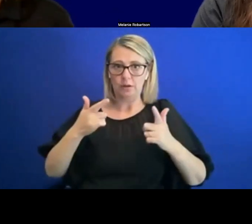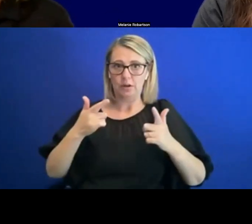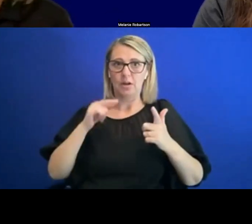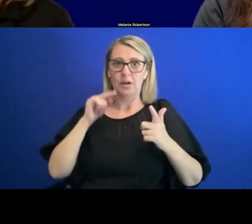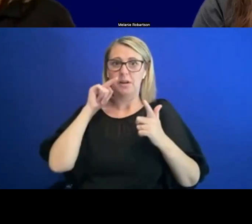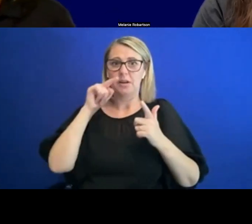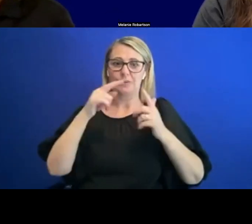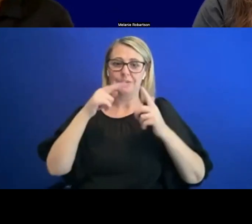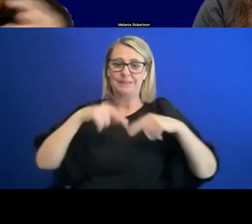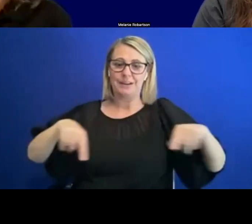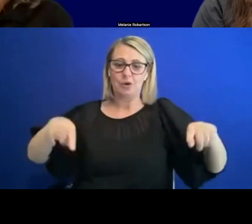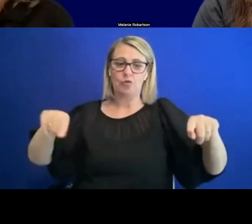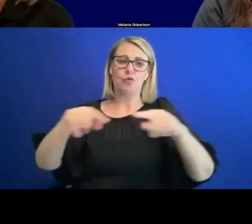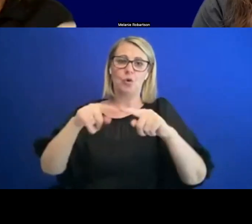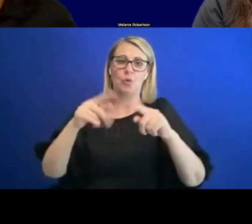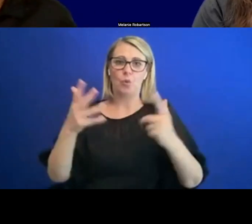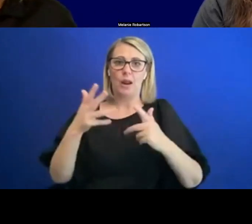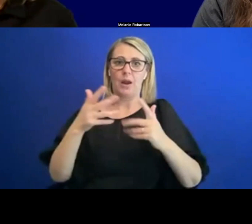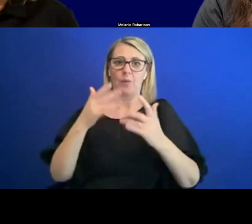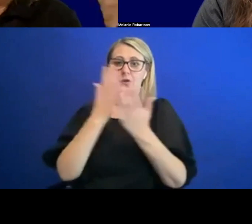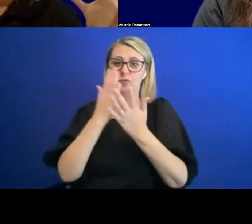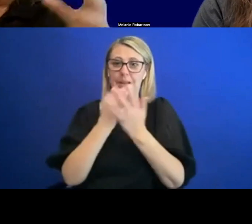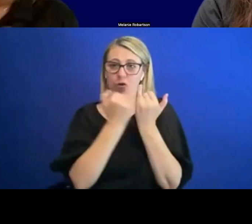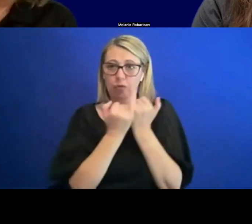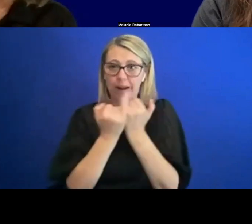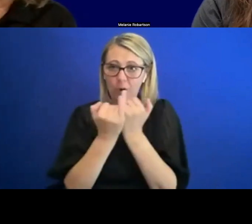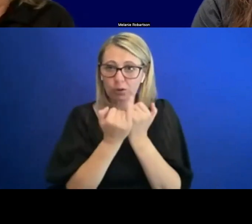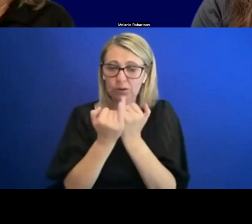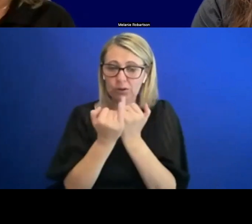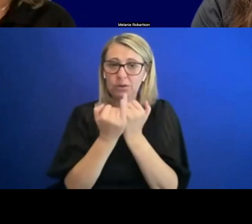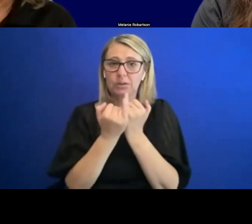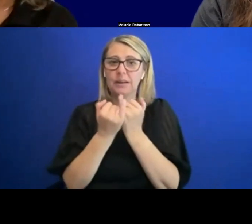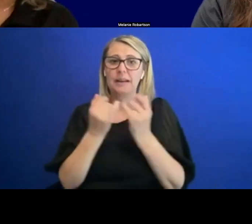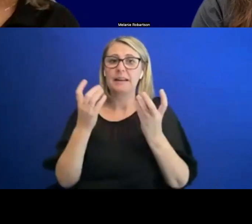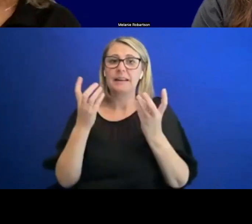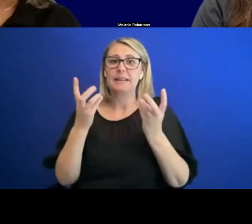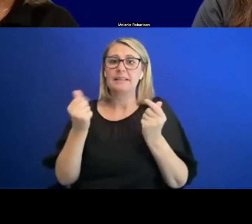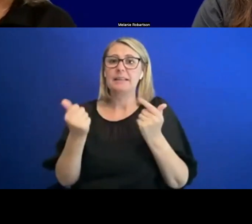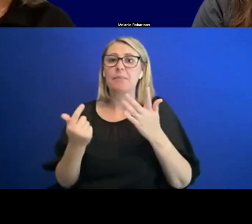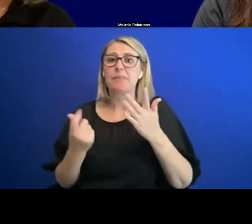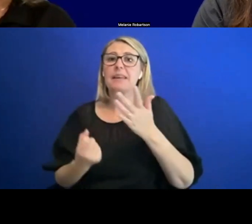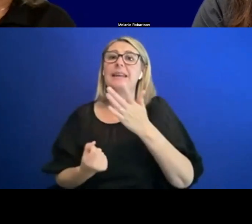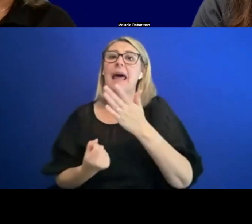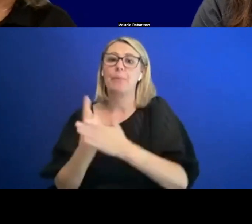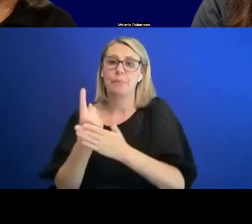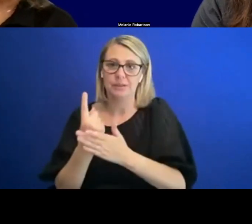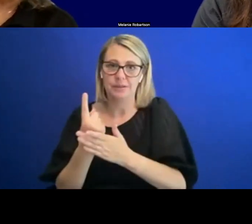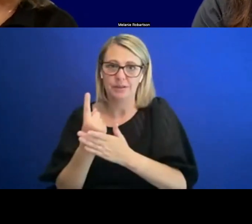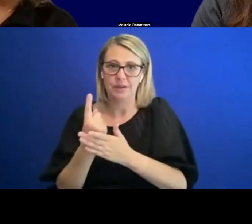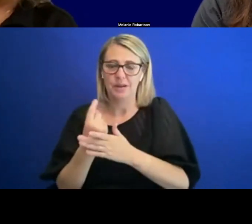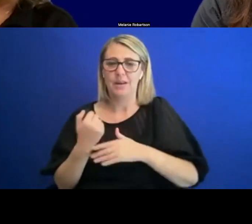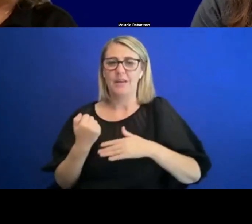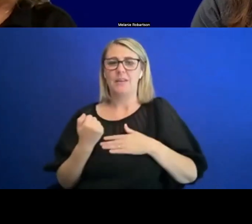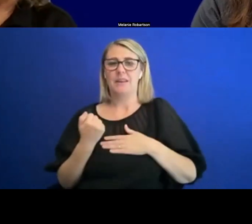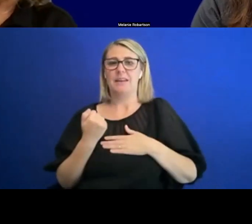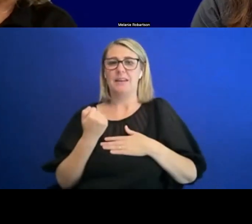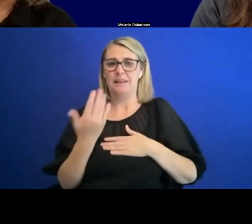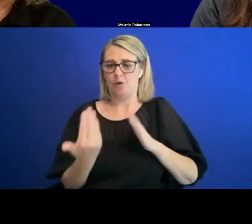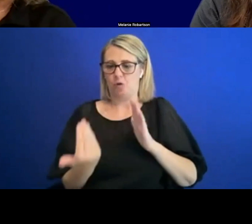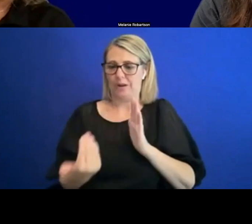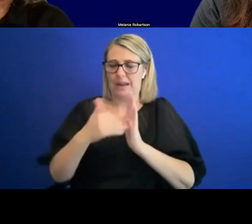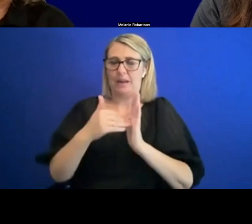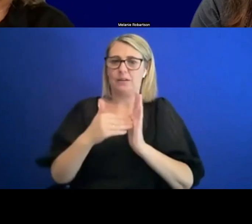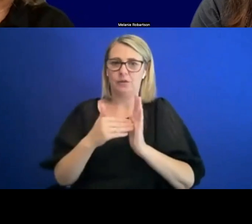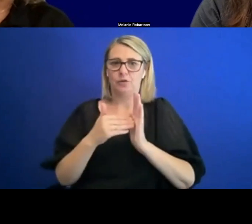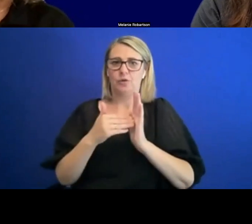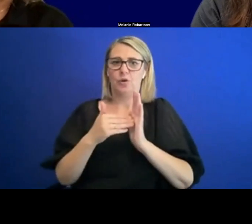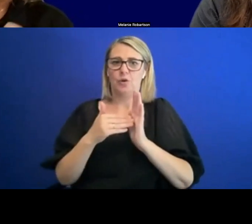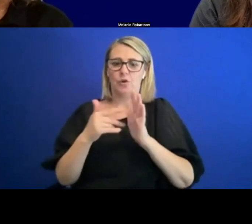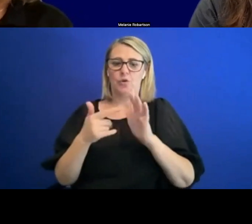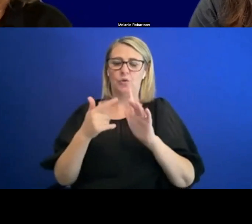was very crowded and something had happened that gave her additional external sensation that was